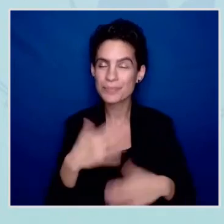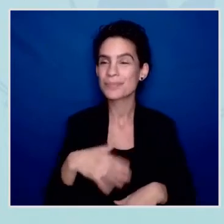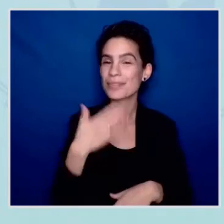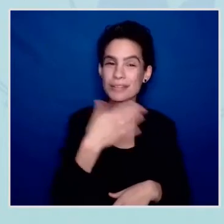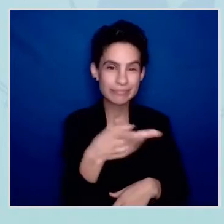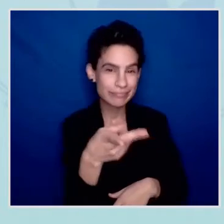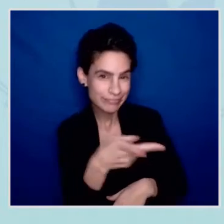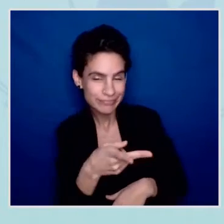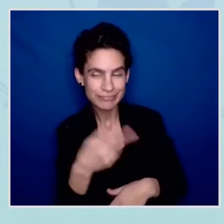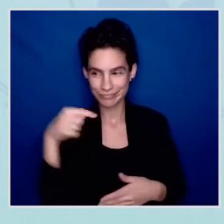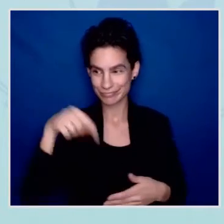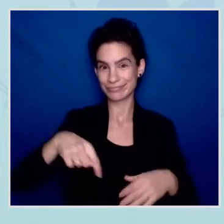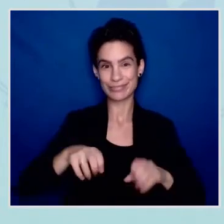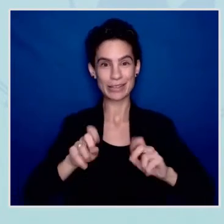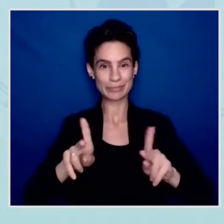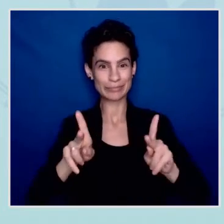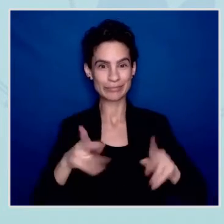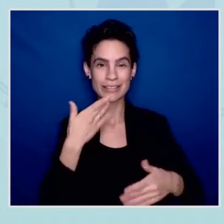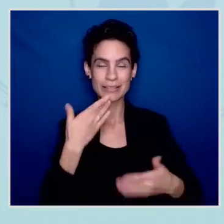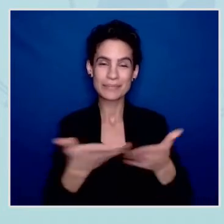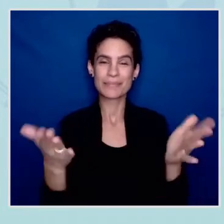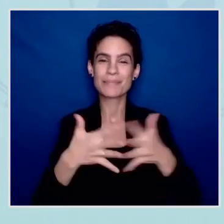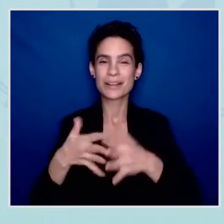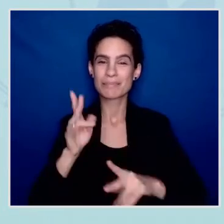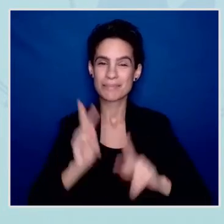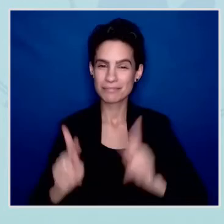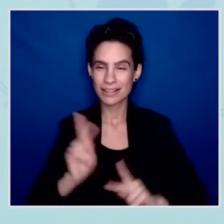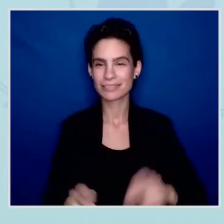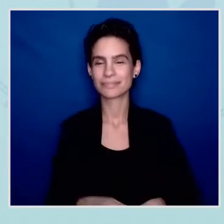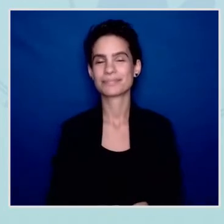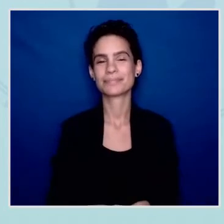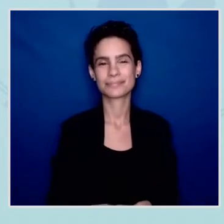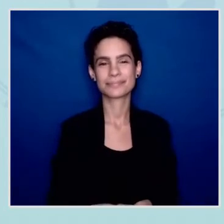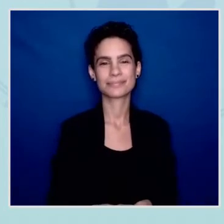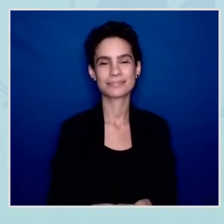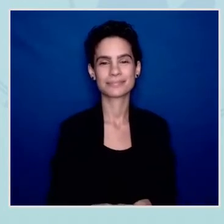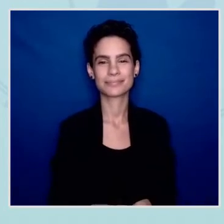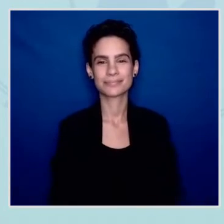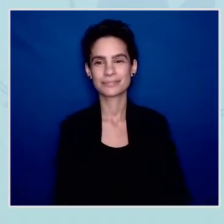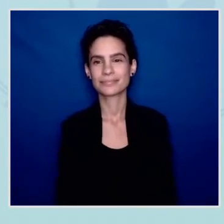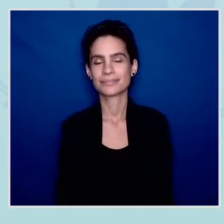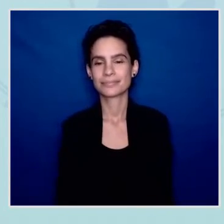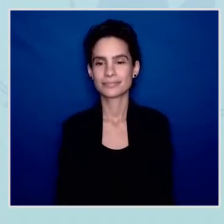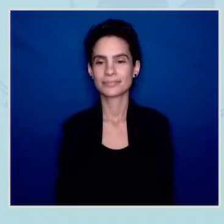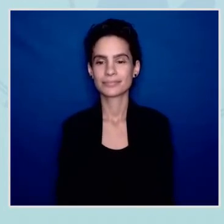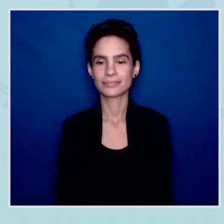CHAPTER OF THEIR OWN AMERICAN STORIES.